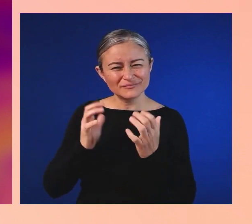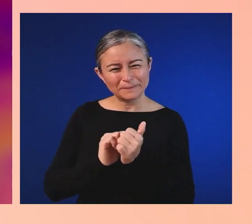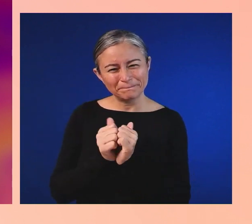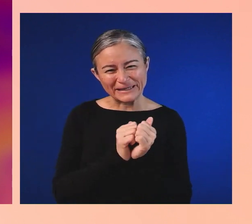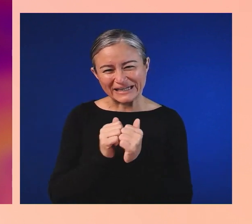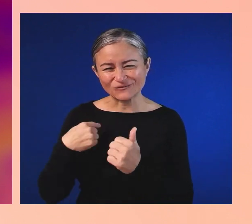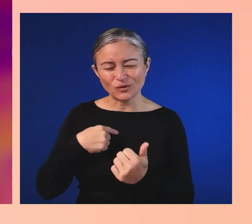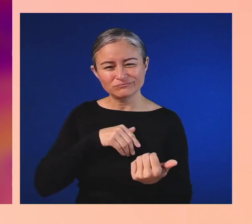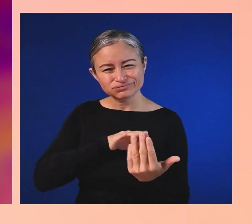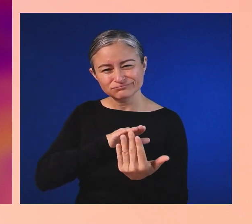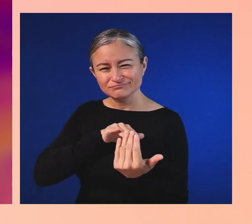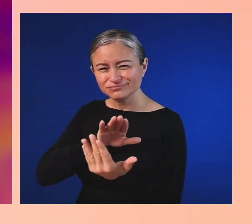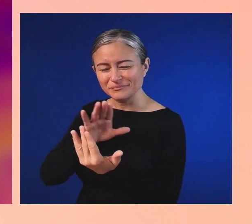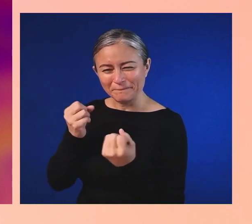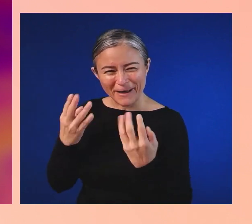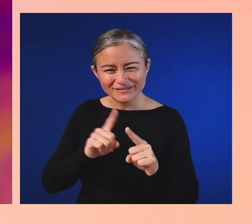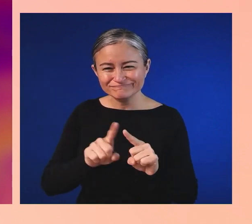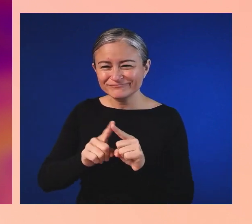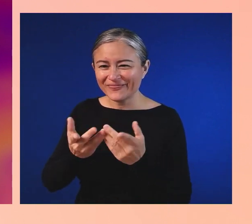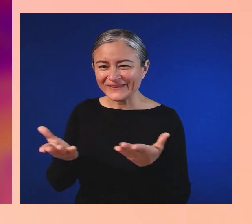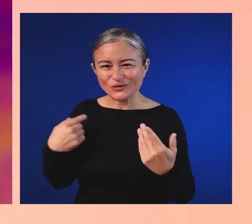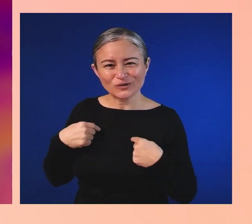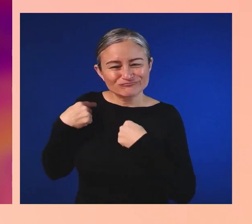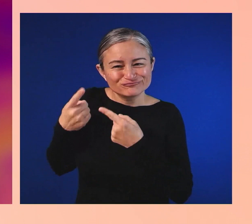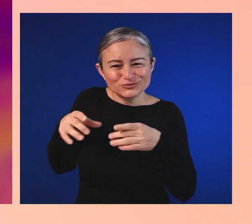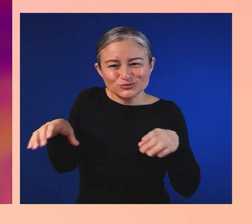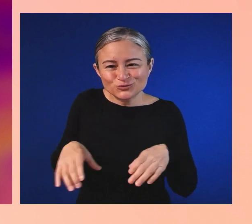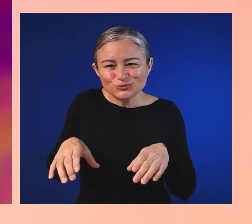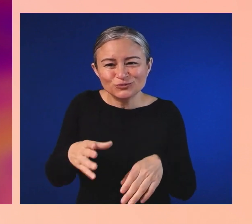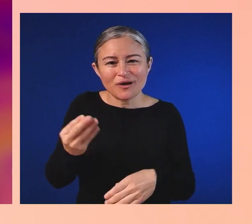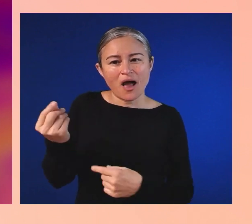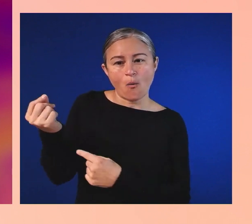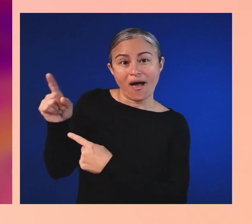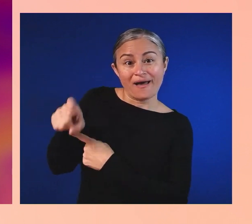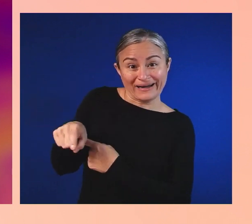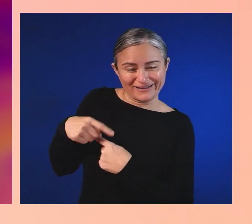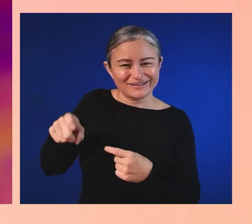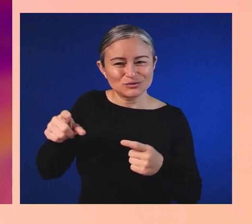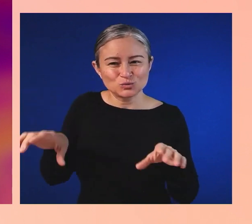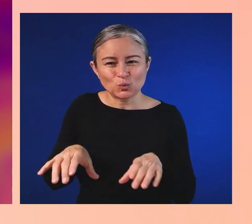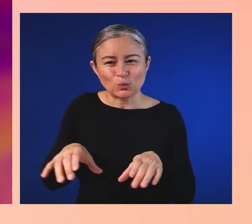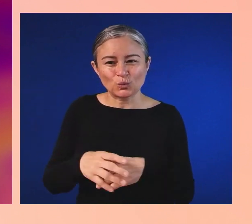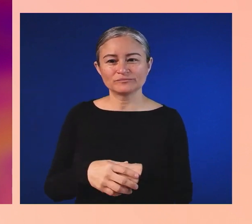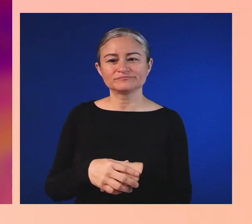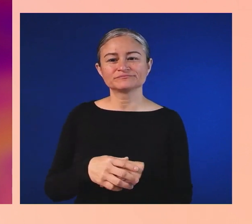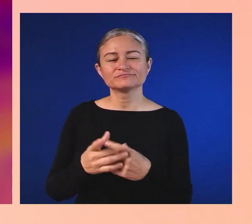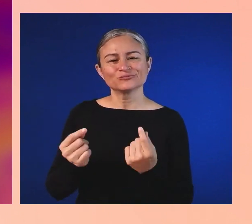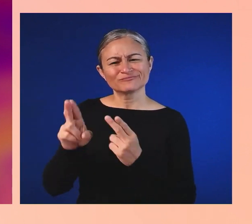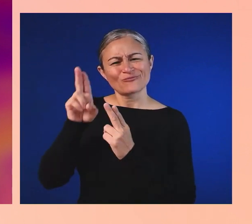We need to honor that and build for it, design for it and understand that this is the way